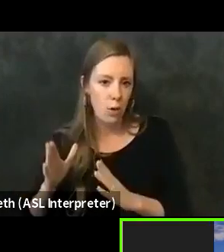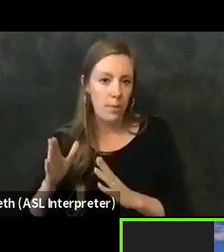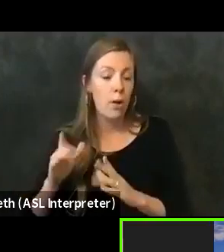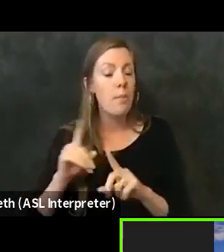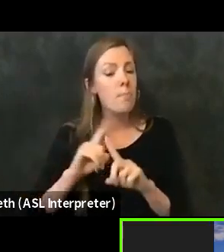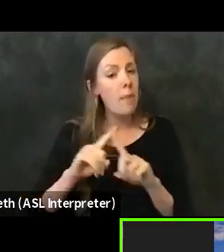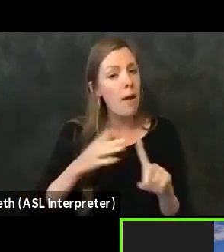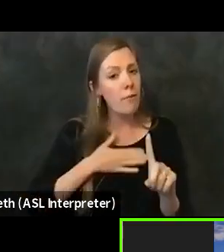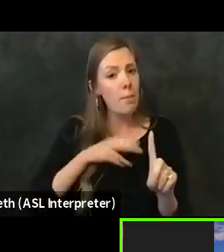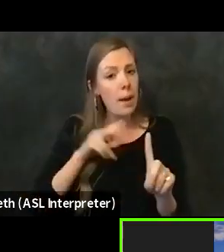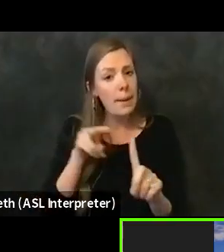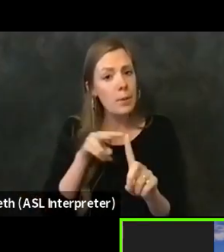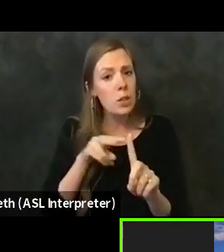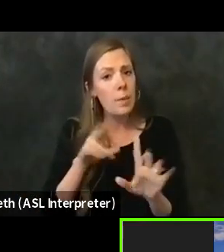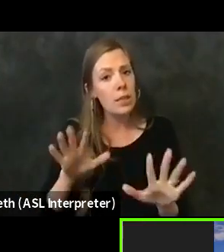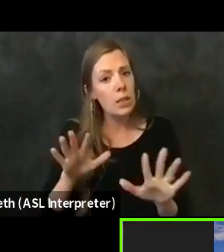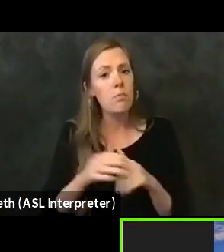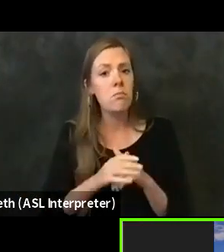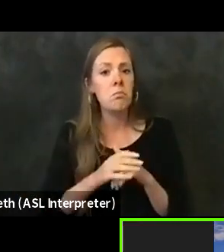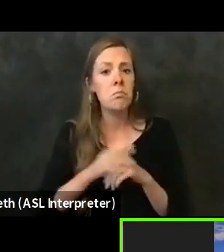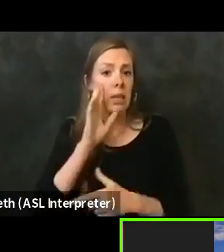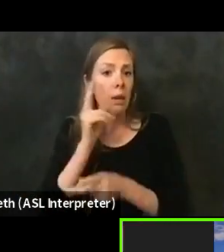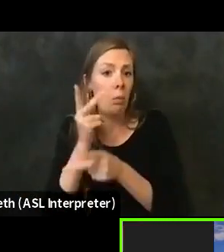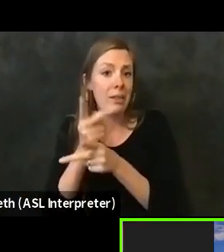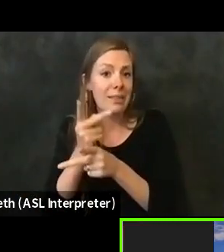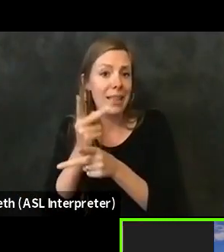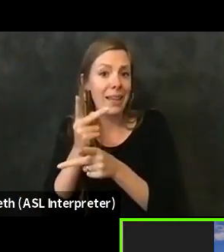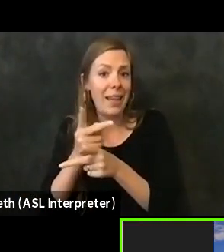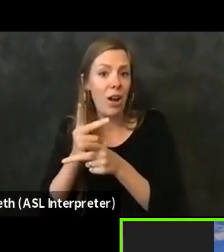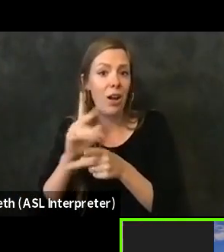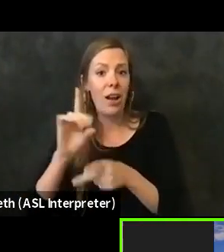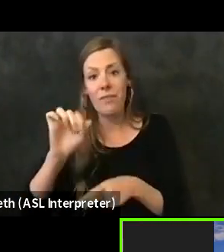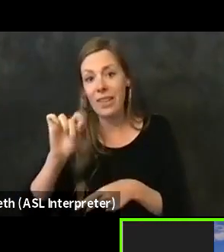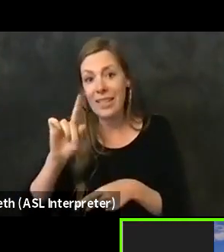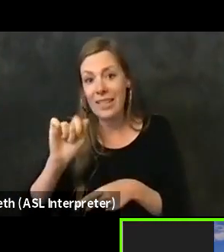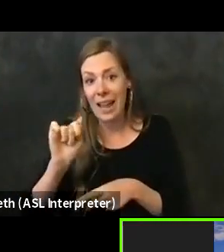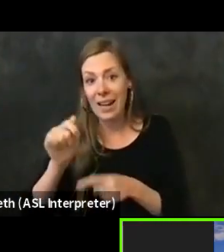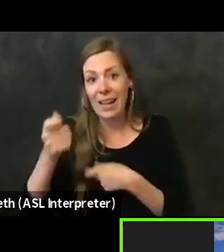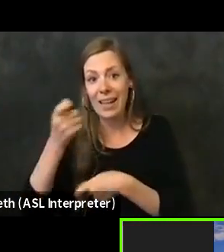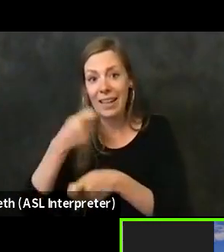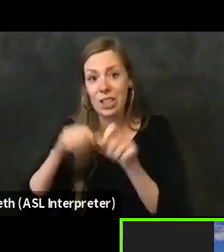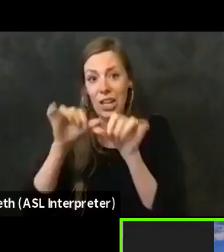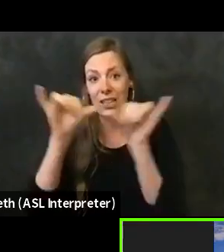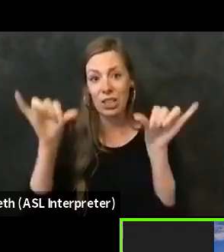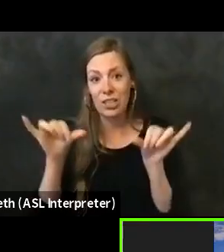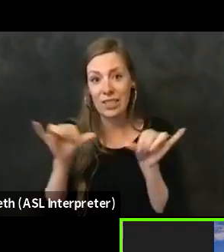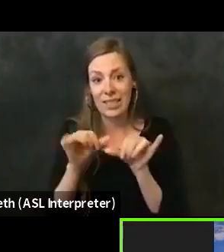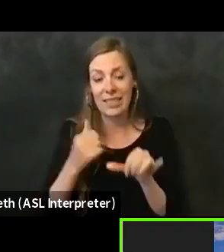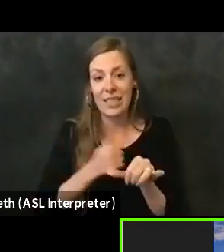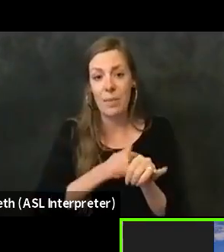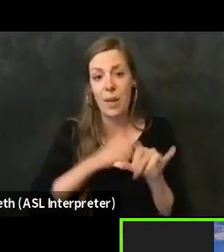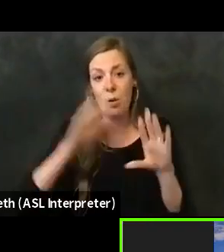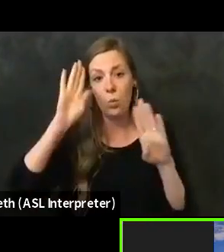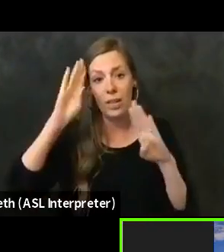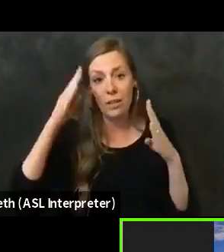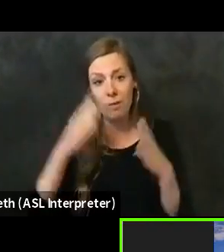Counties is at least it will take care of the data exchange system and we as counties can focus on some core priorities.